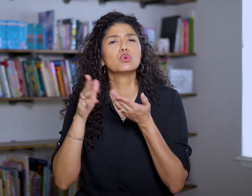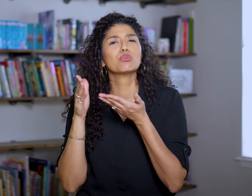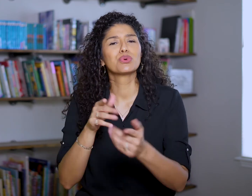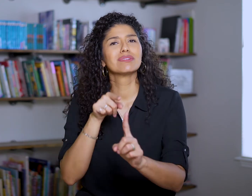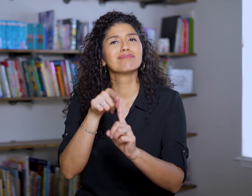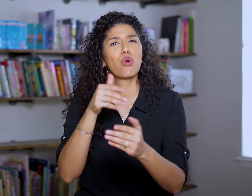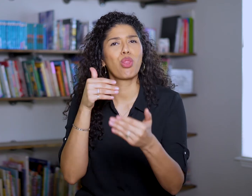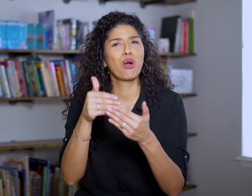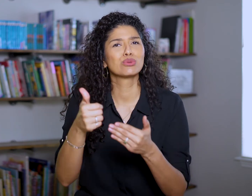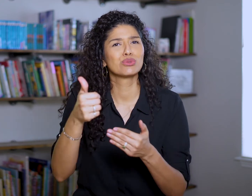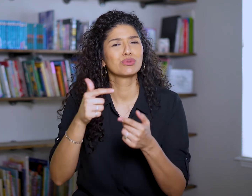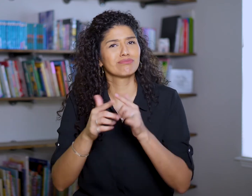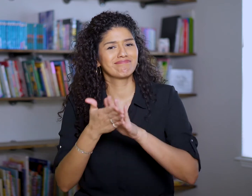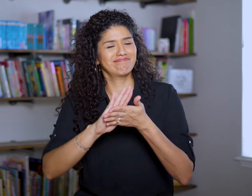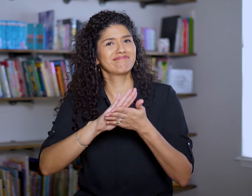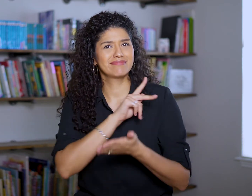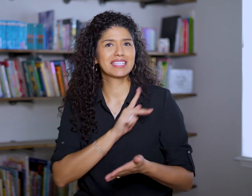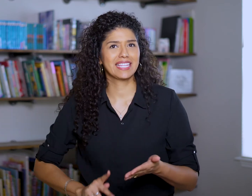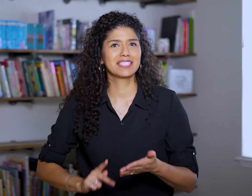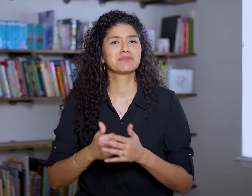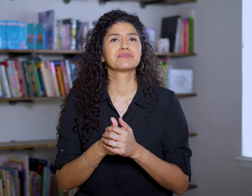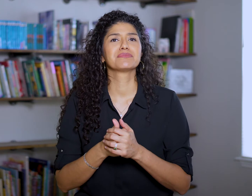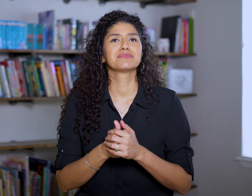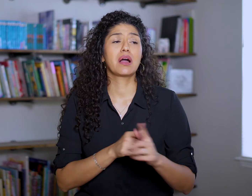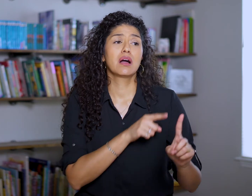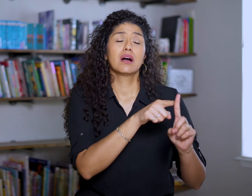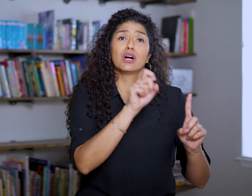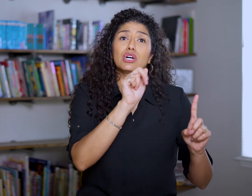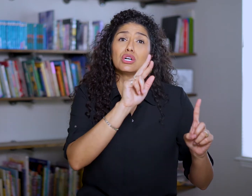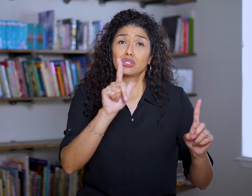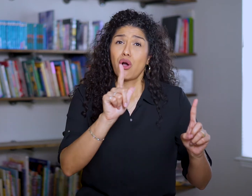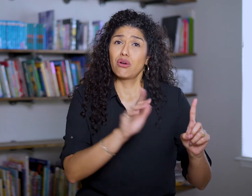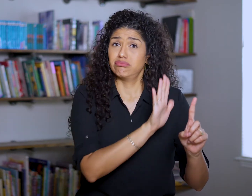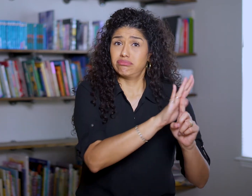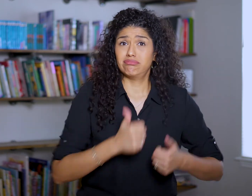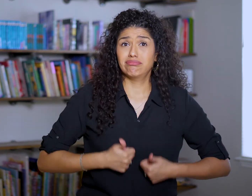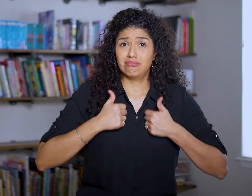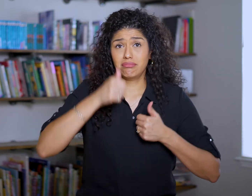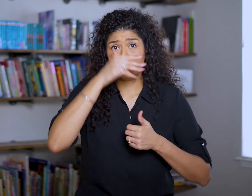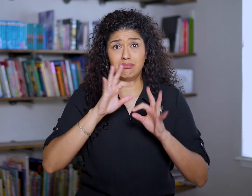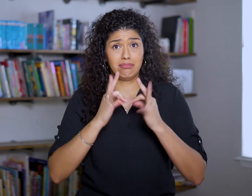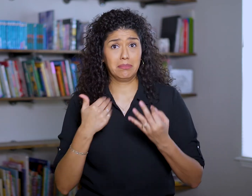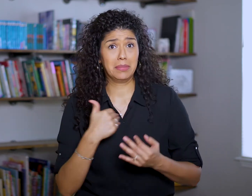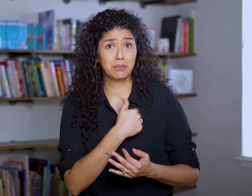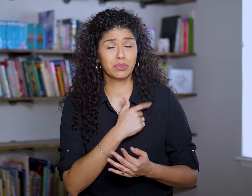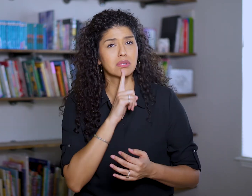God’s plan to position David as king moves another step forward. Saul’s surviving male family member